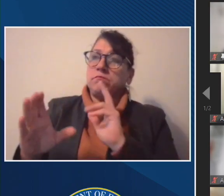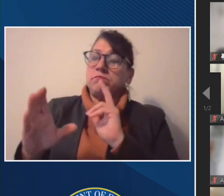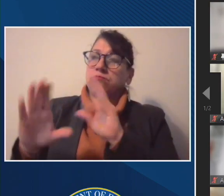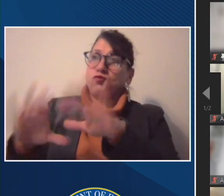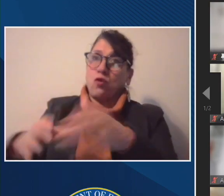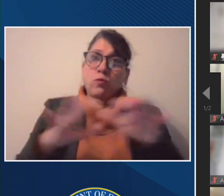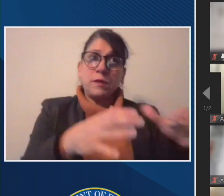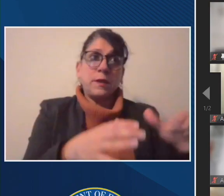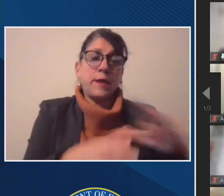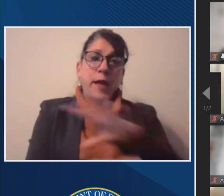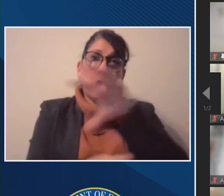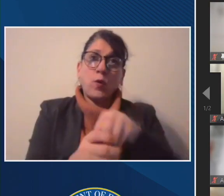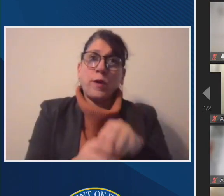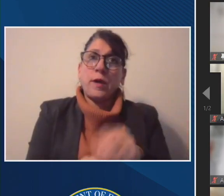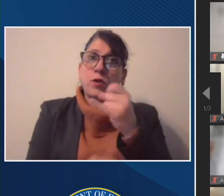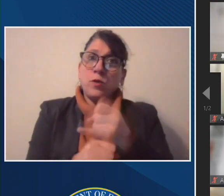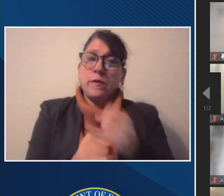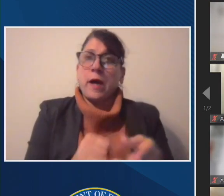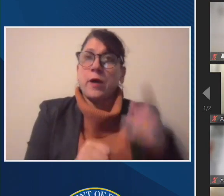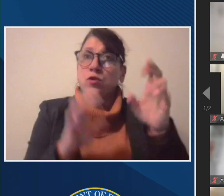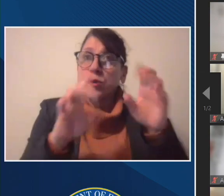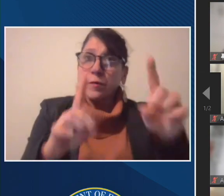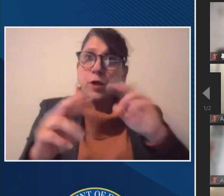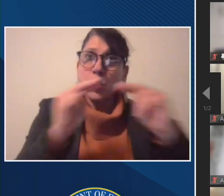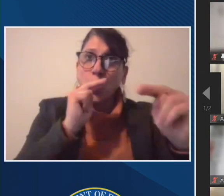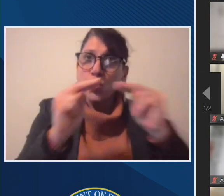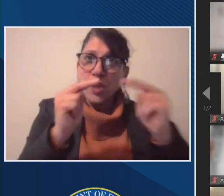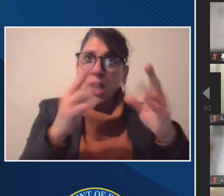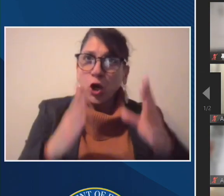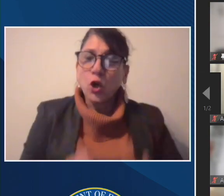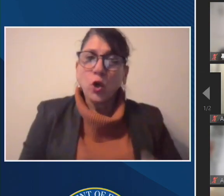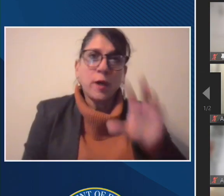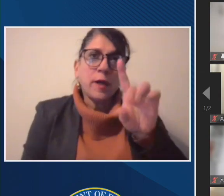of higher education within negotiator D'Angelo Sands.